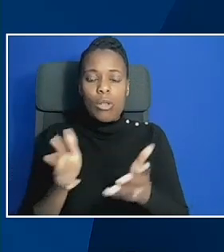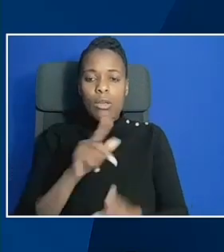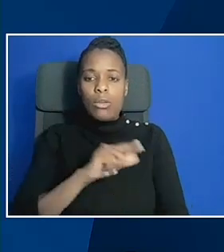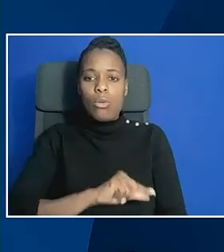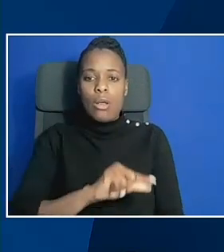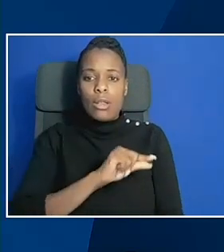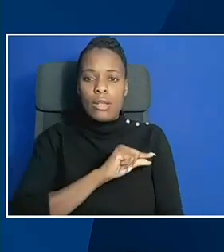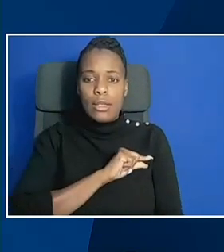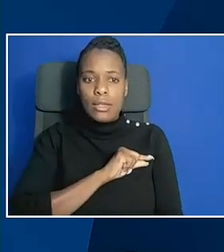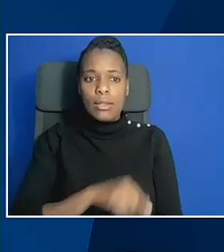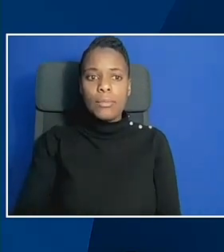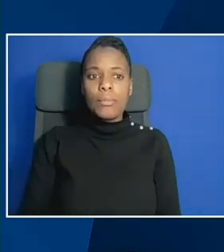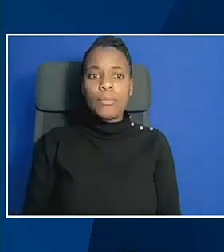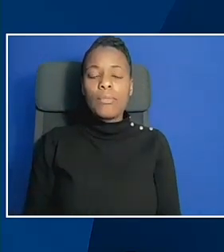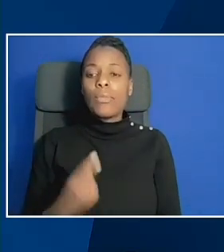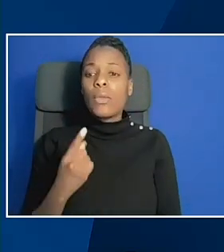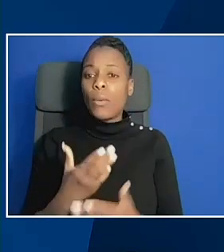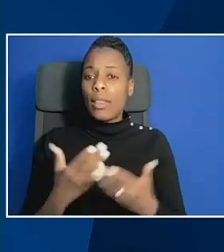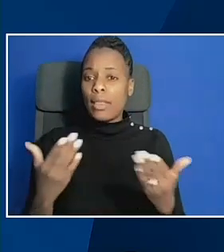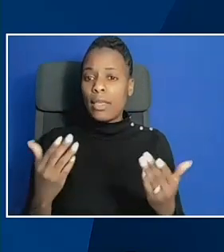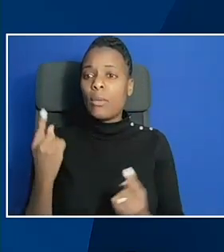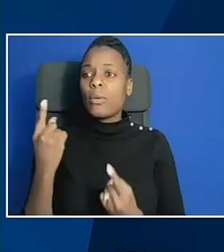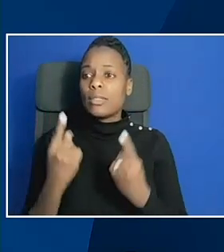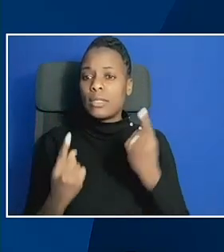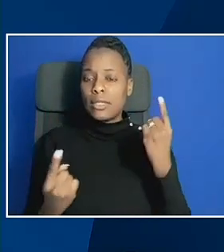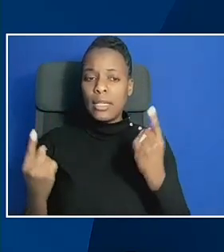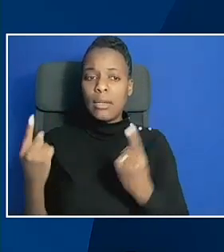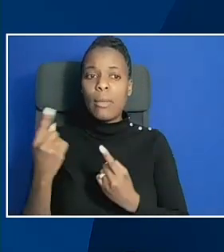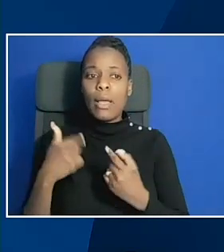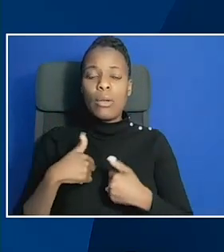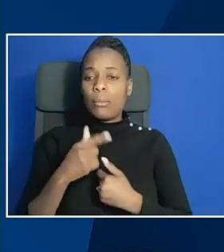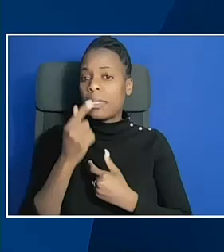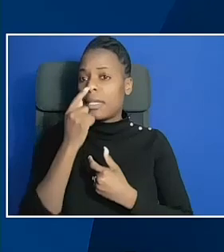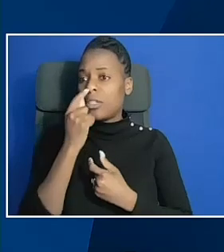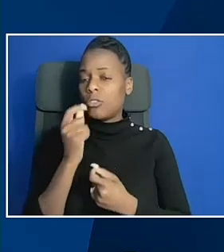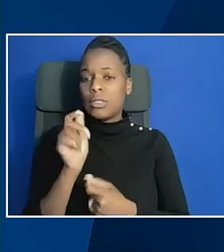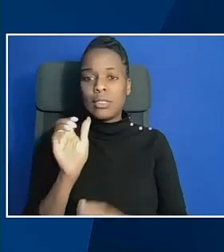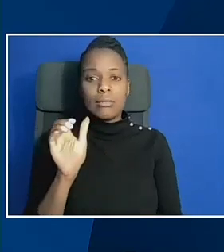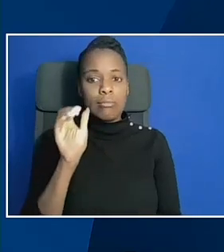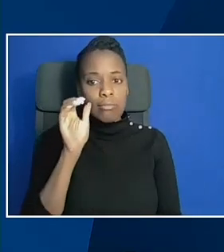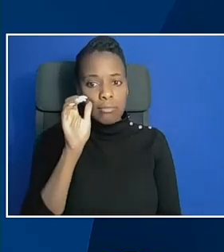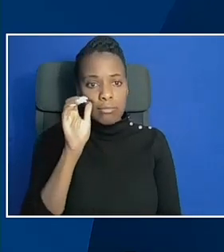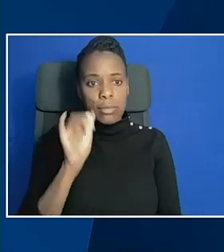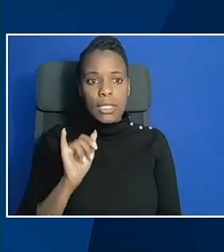One thing we might want to think about, and I'd be interested in hearing whether there are any suggestions.